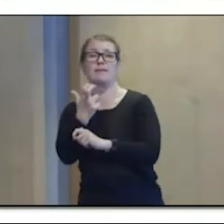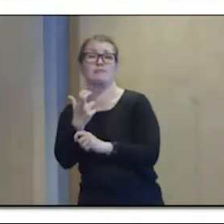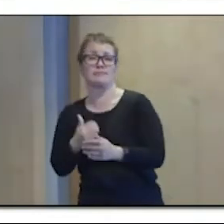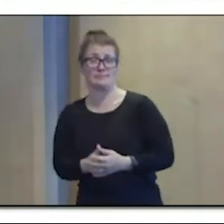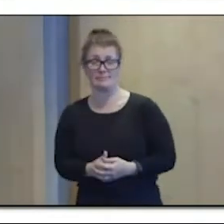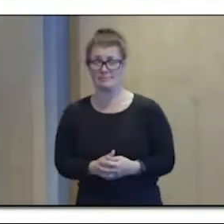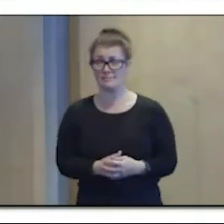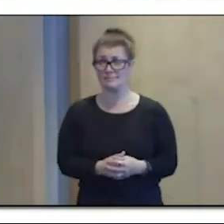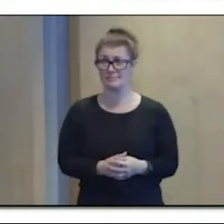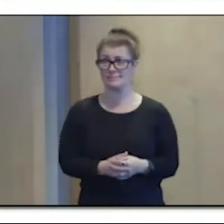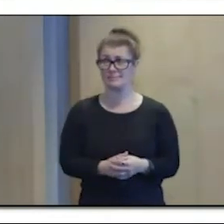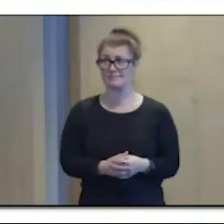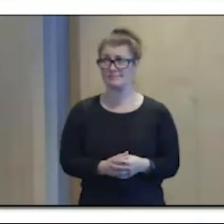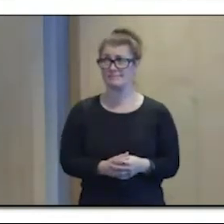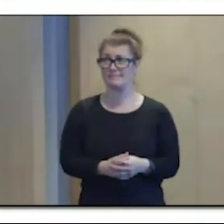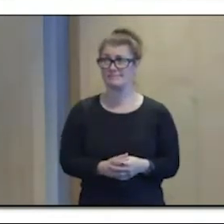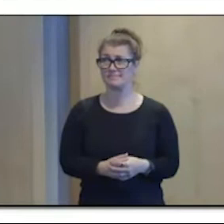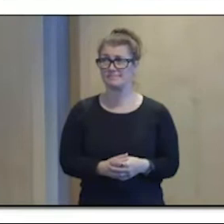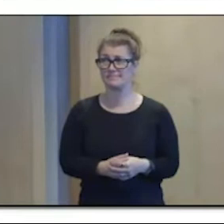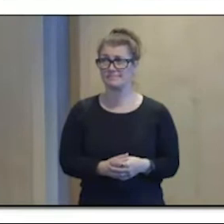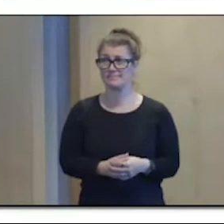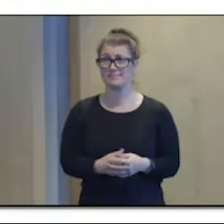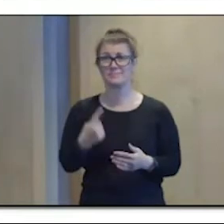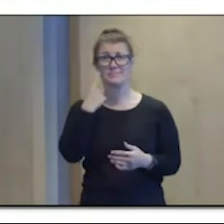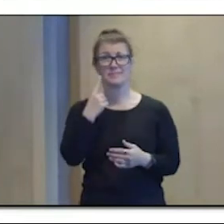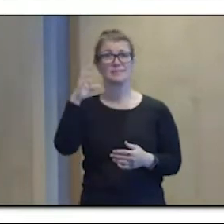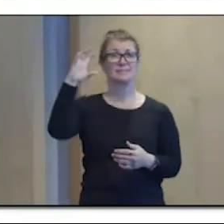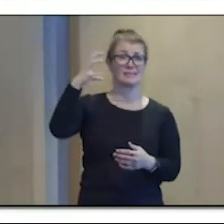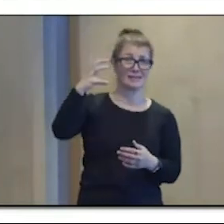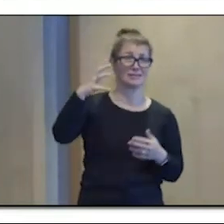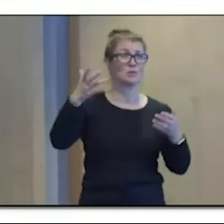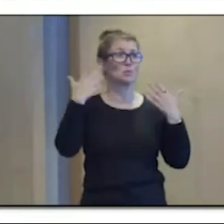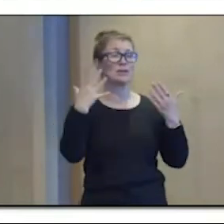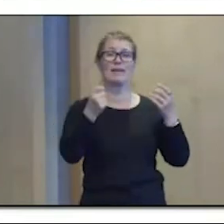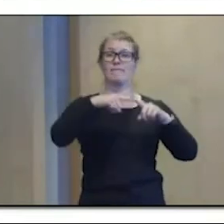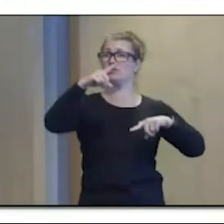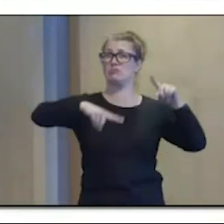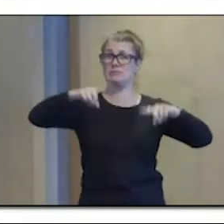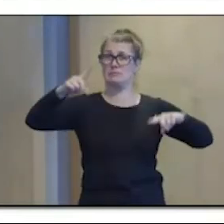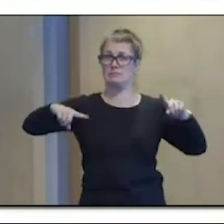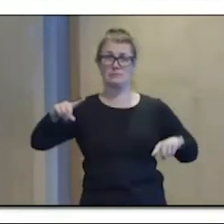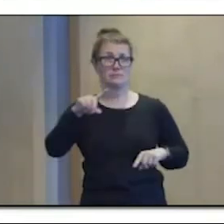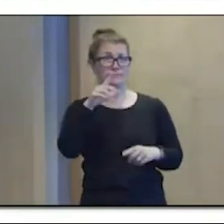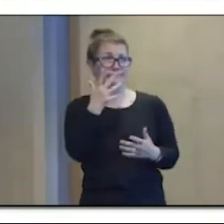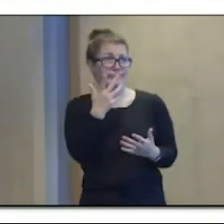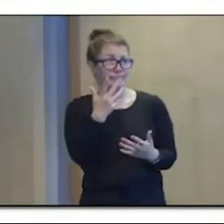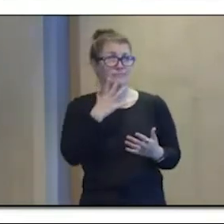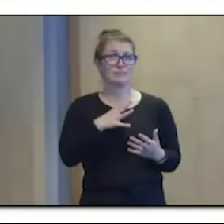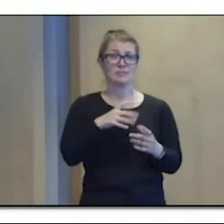And we've we've seen that the sun and the wind are variable, so we've got to do something to ensure